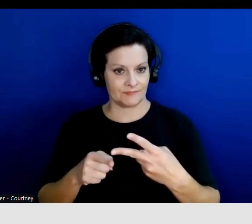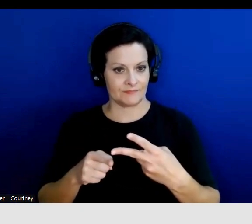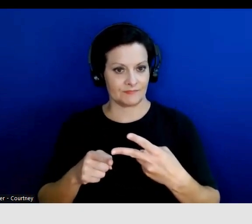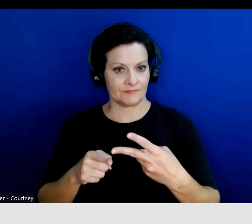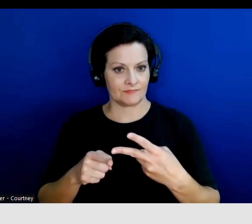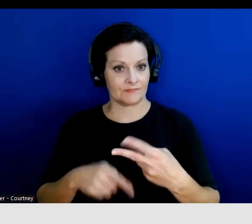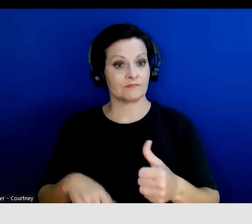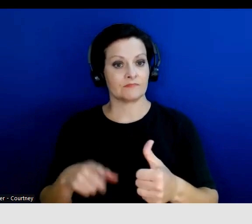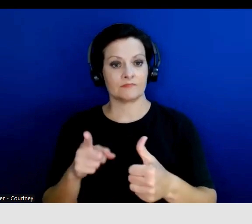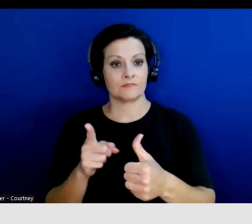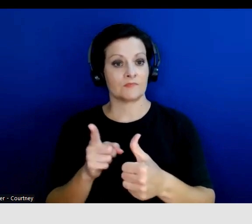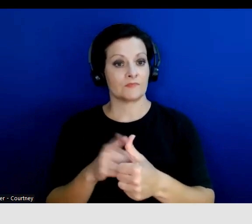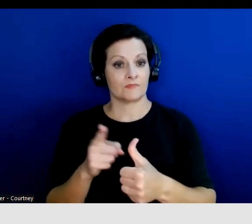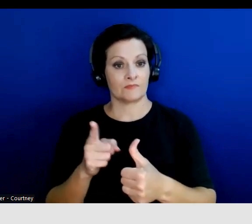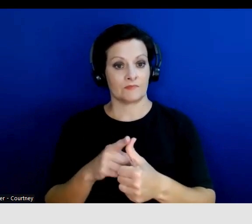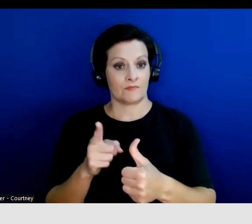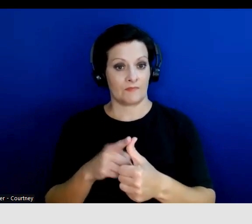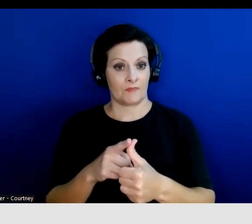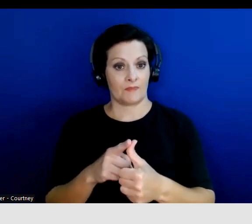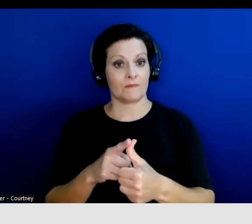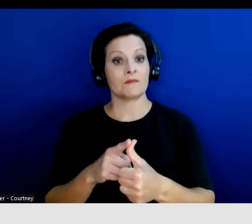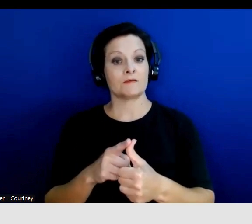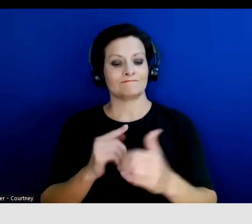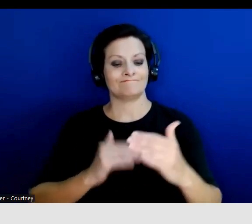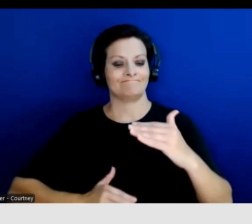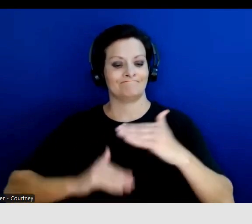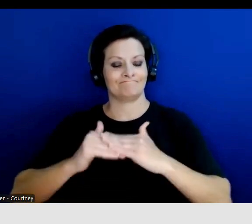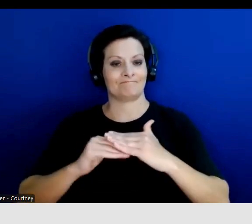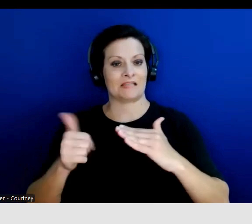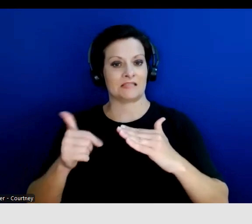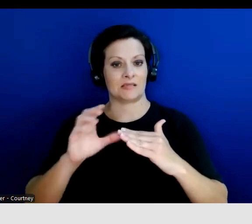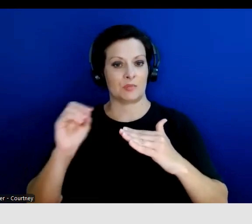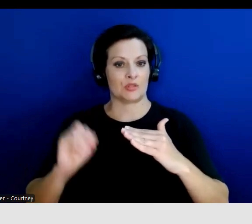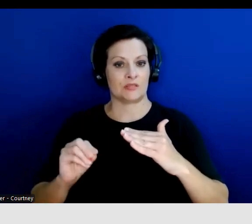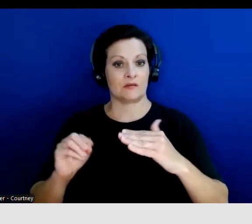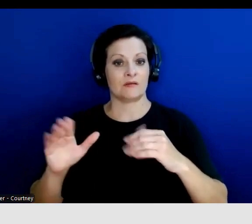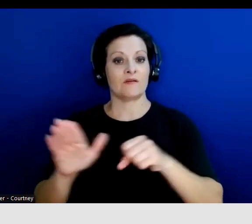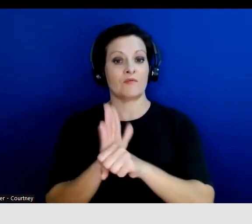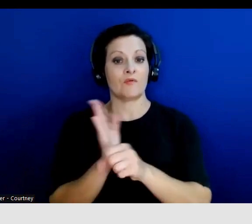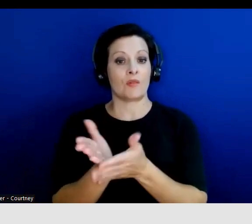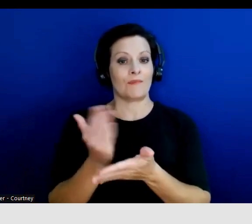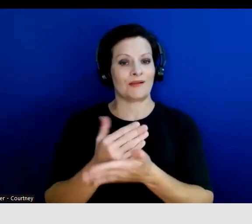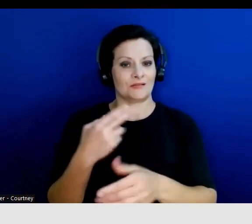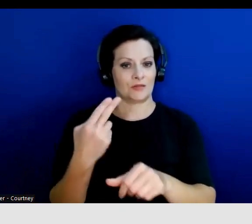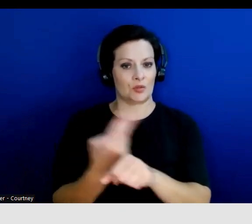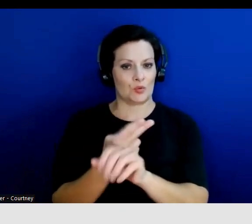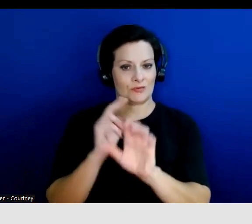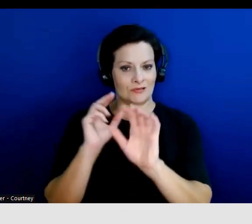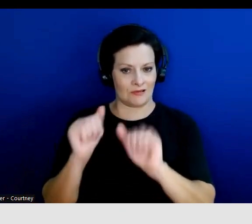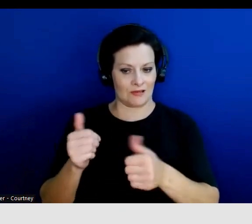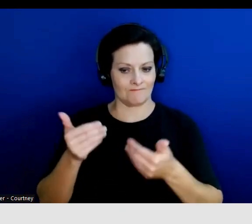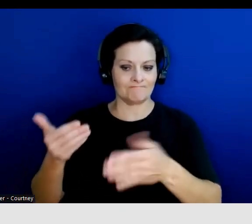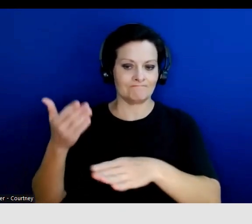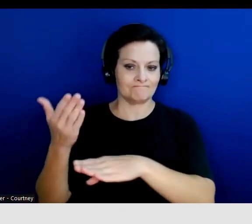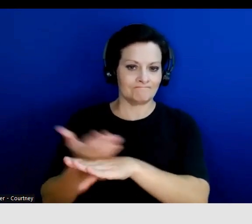First, you may not use more than ten percent of your entire budget on modifying facilities.